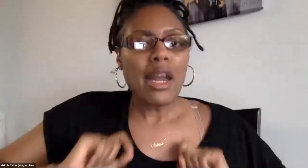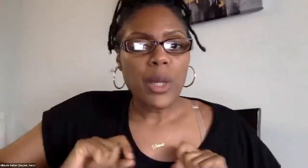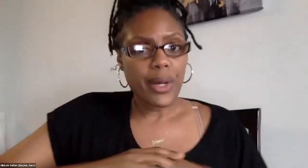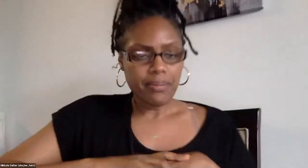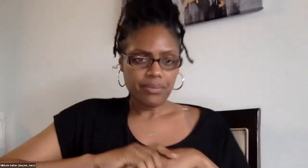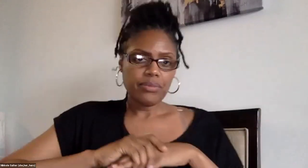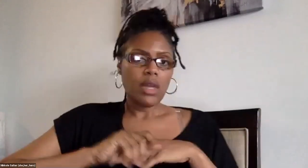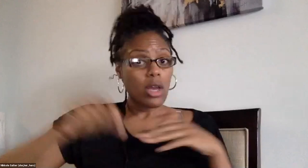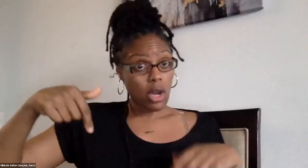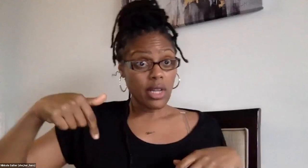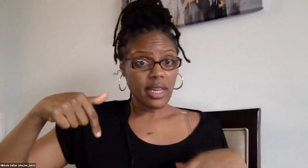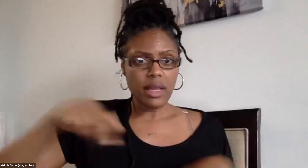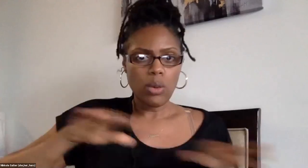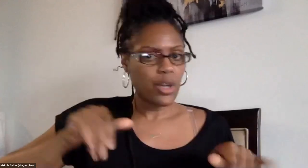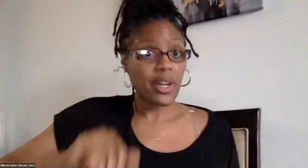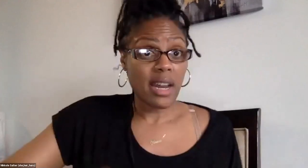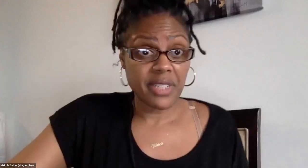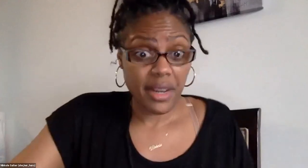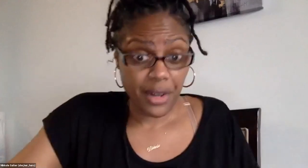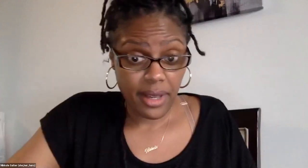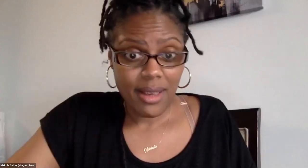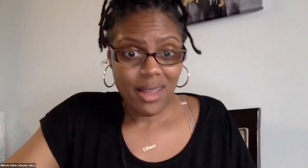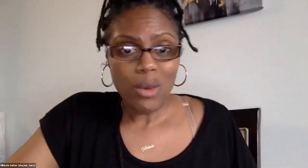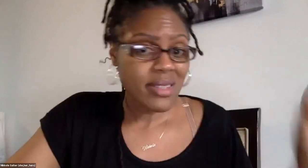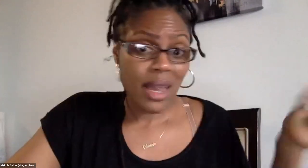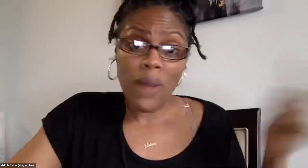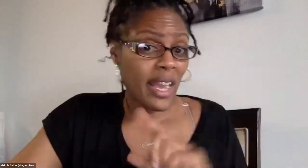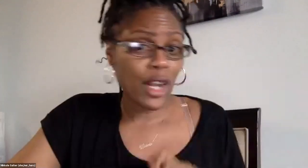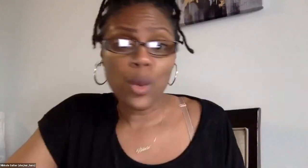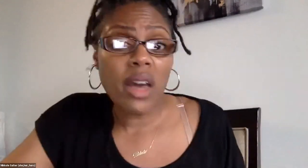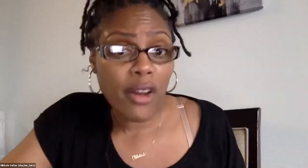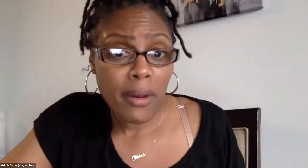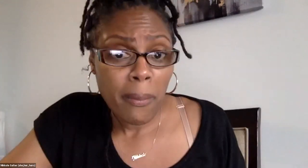How do we do it? Currently, we do it out of integrity. We say one thing and do another.